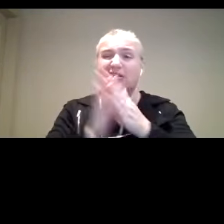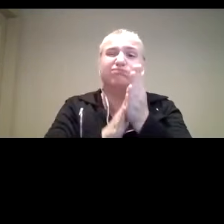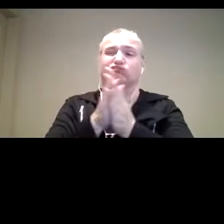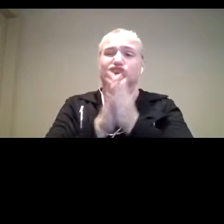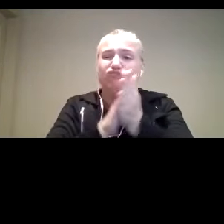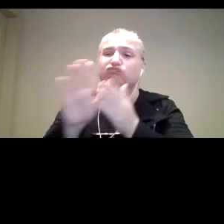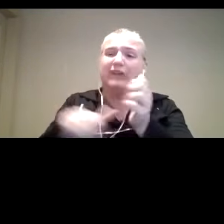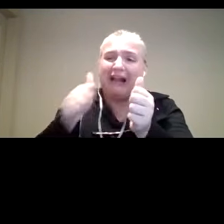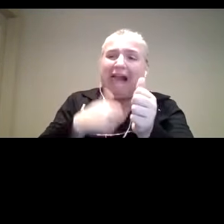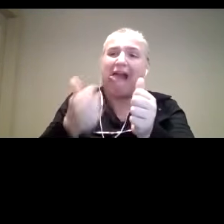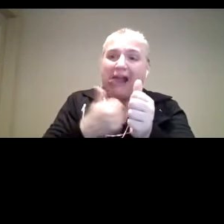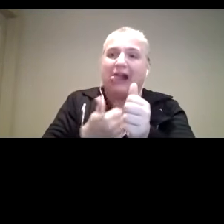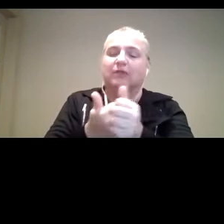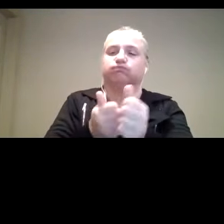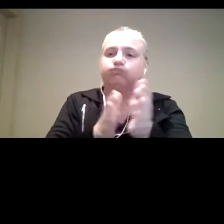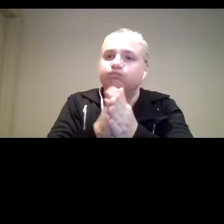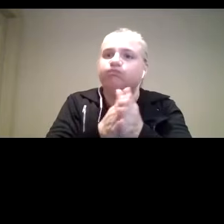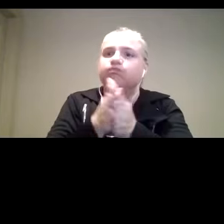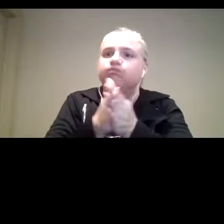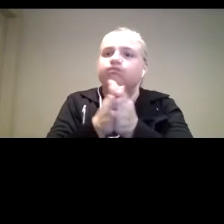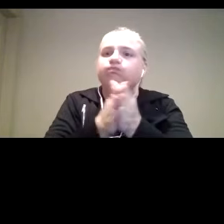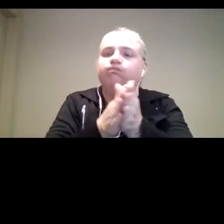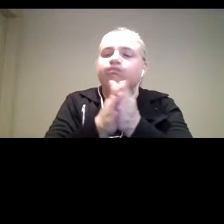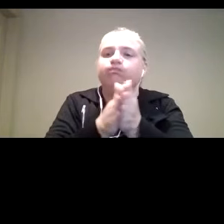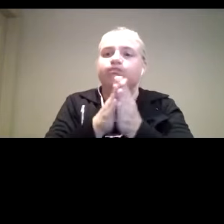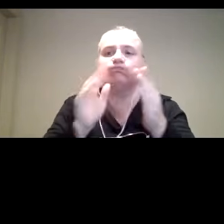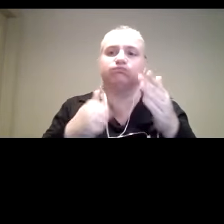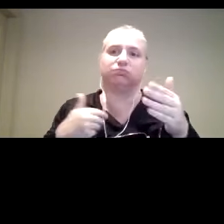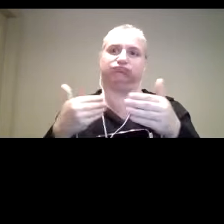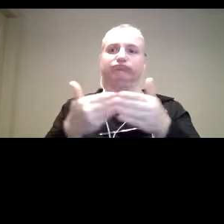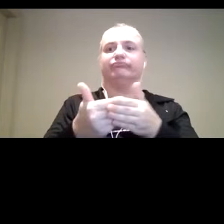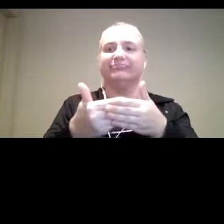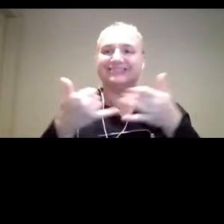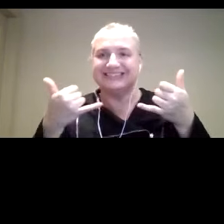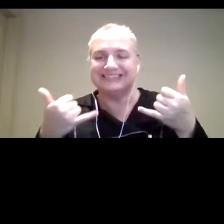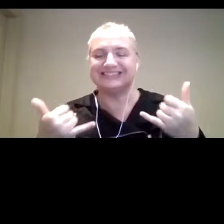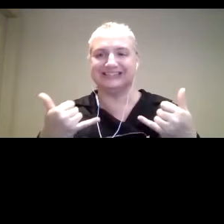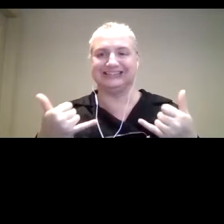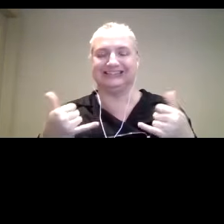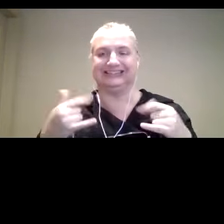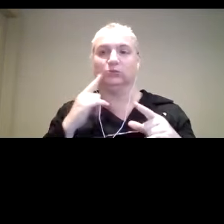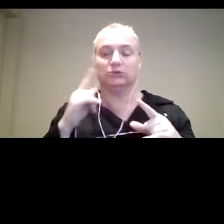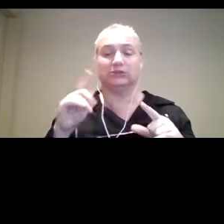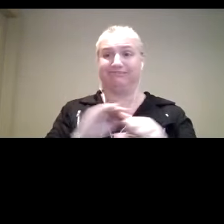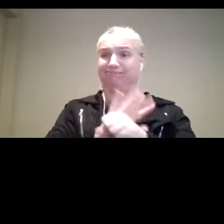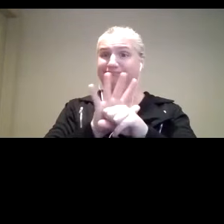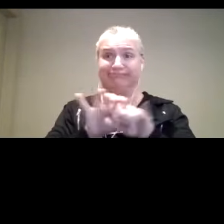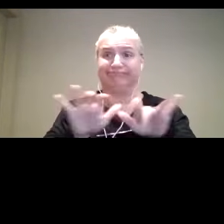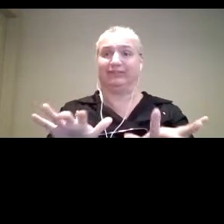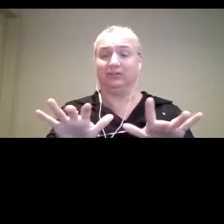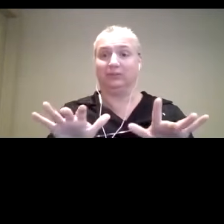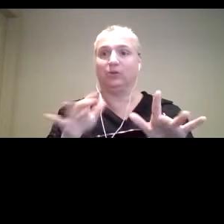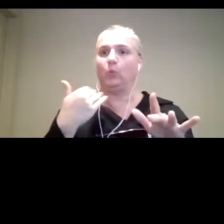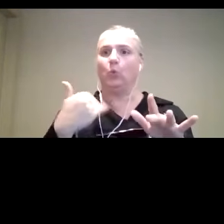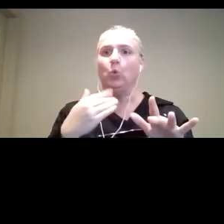And certainly, I think that momentum is here. And we really, the pandemic, that even made that even more clear